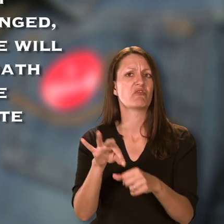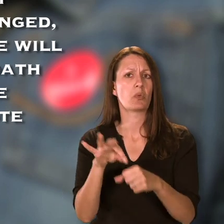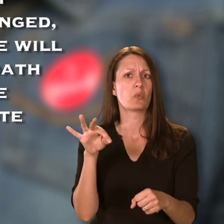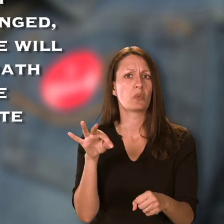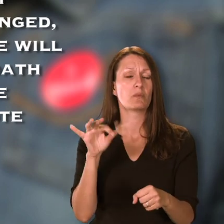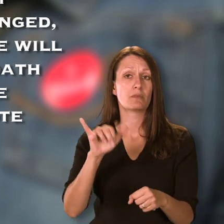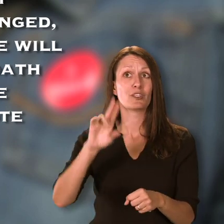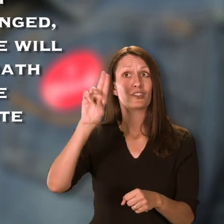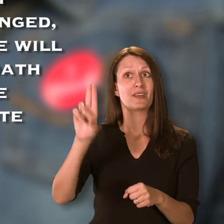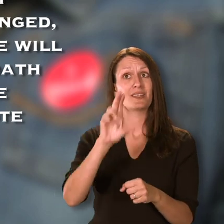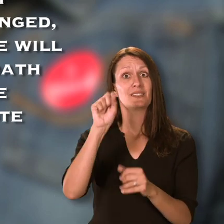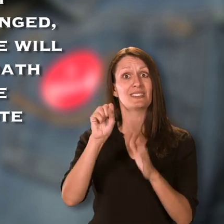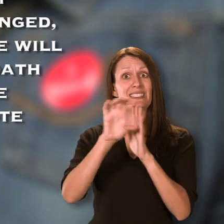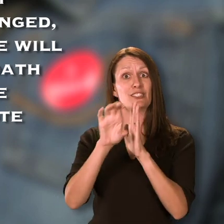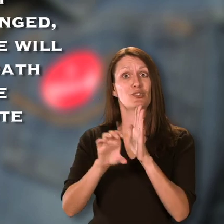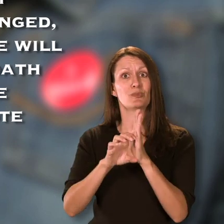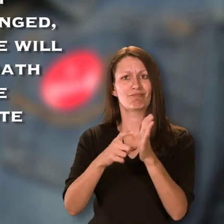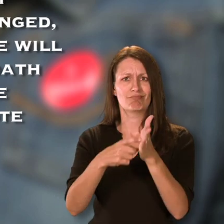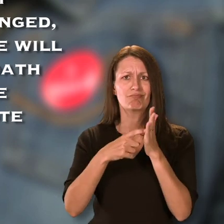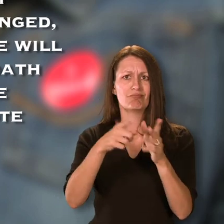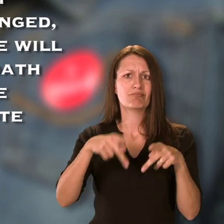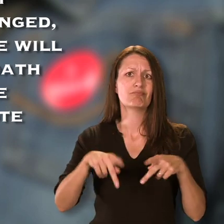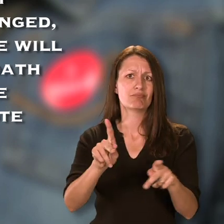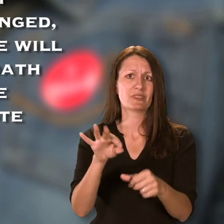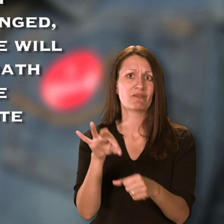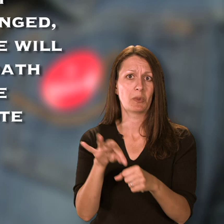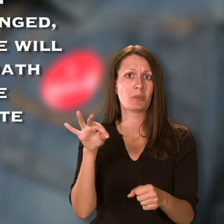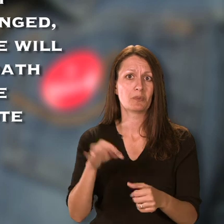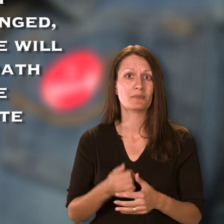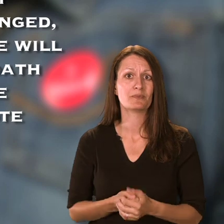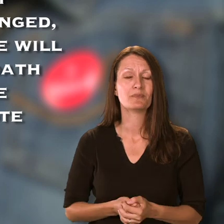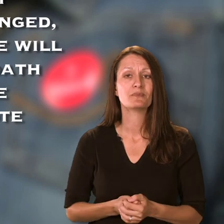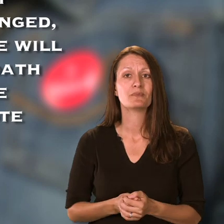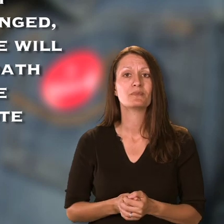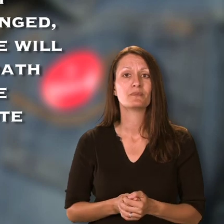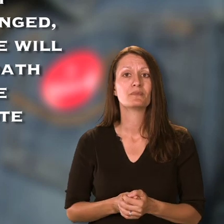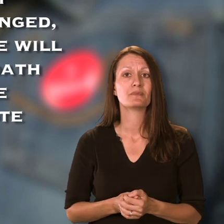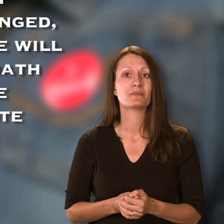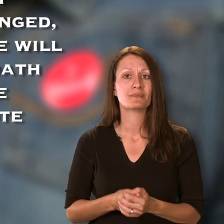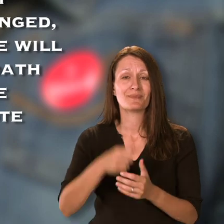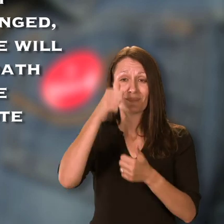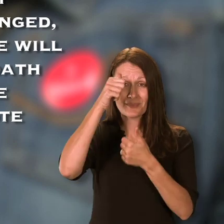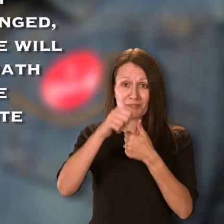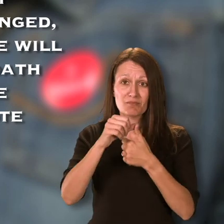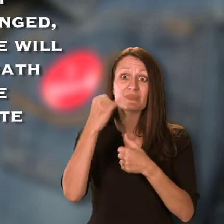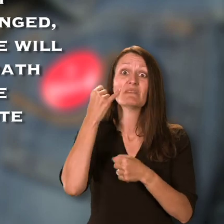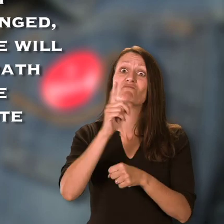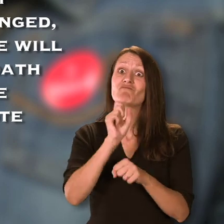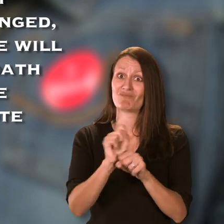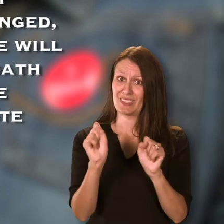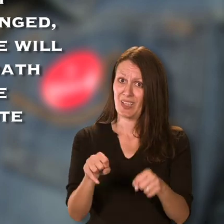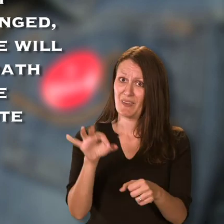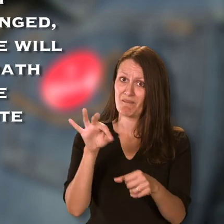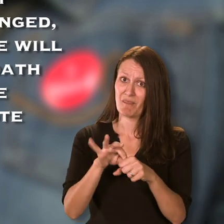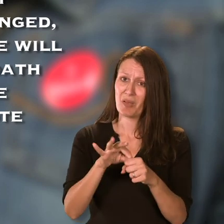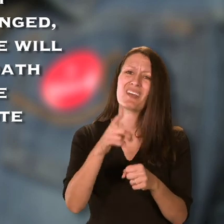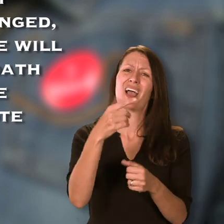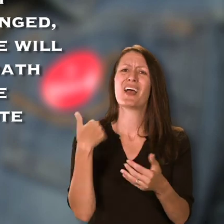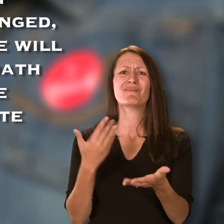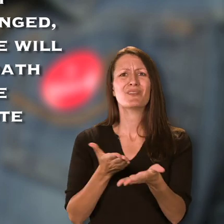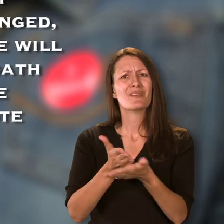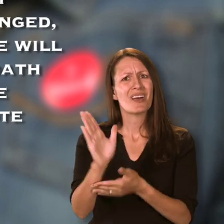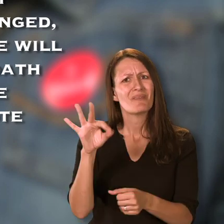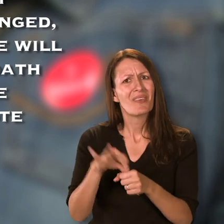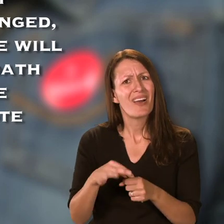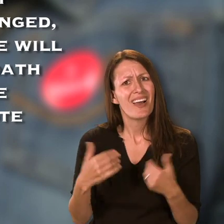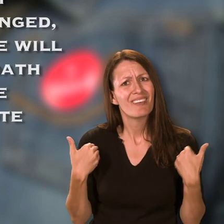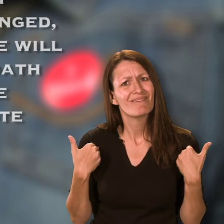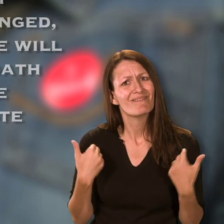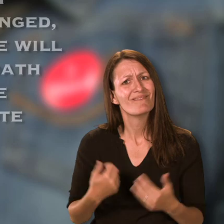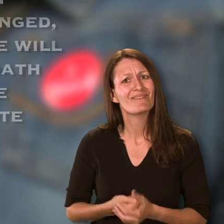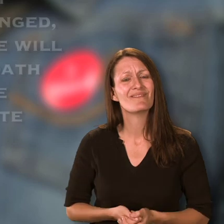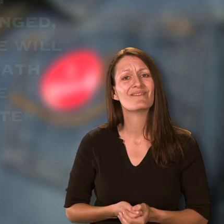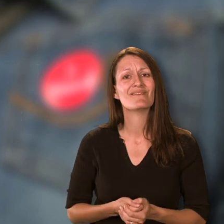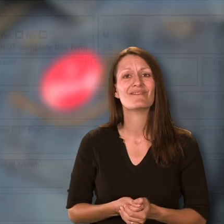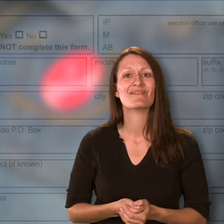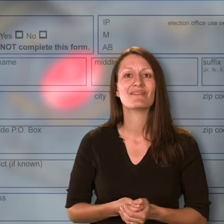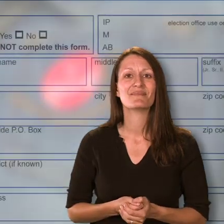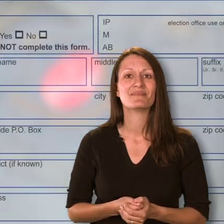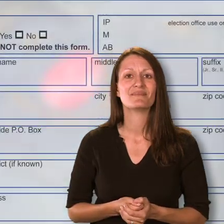It's your right under the Constitution of the United States.